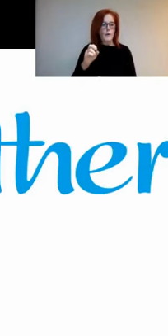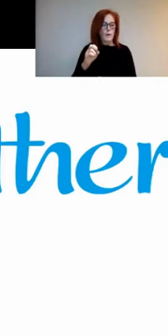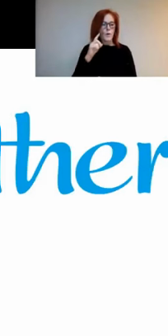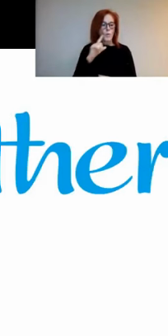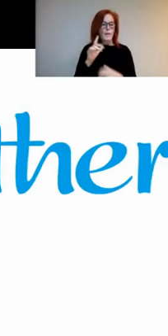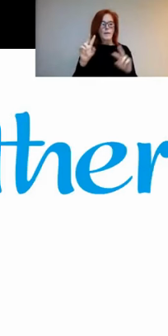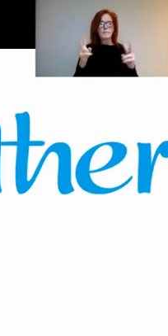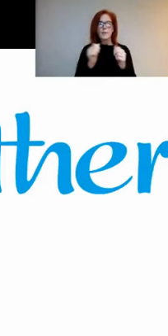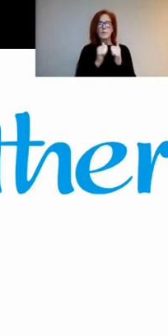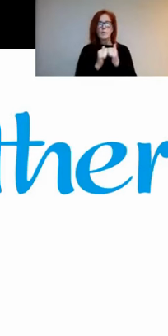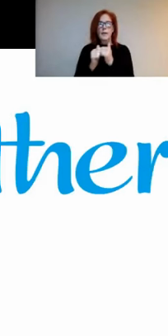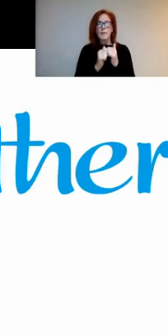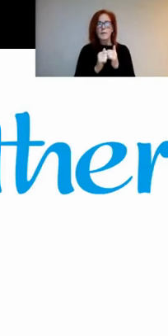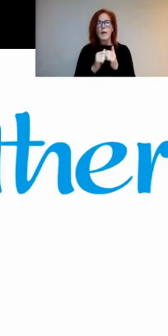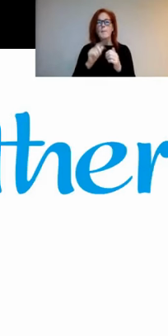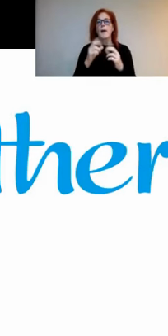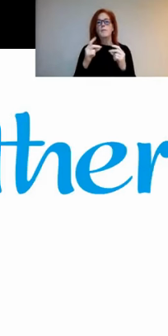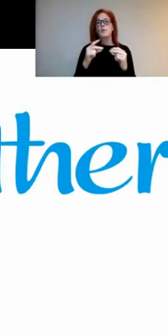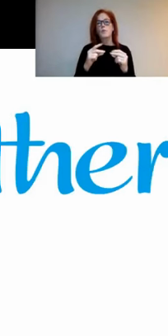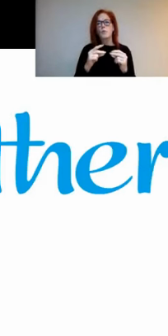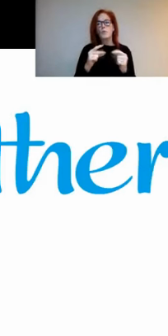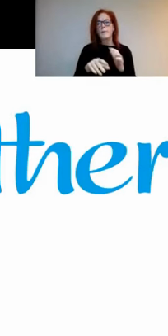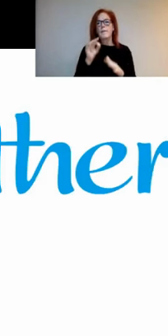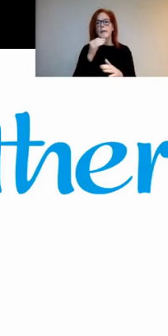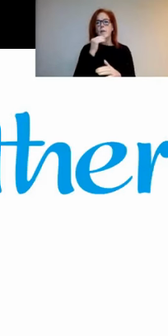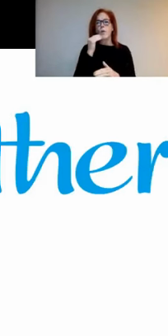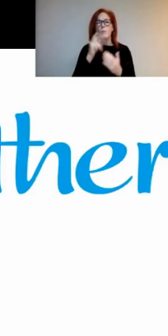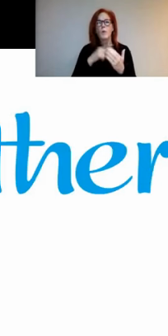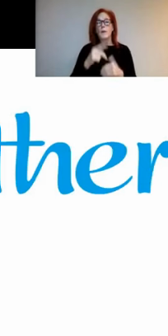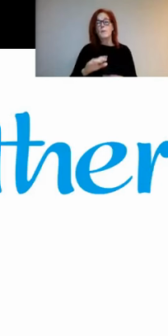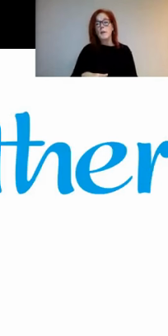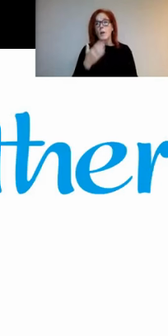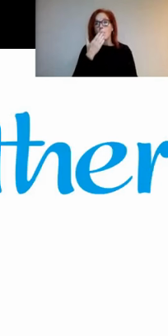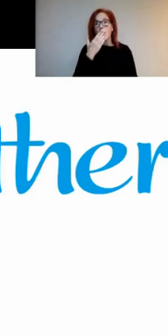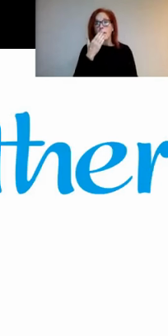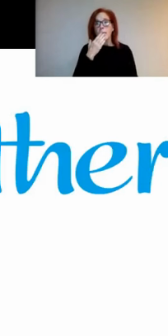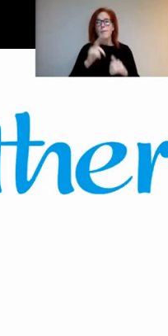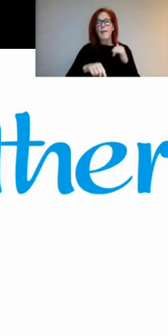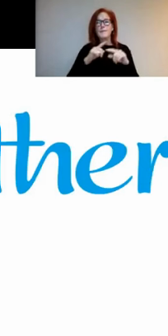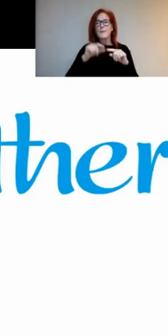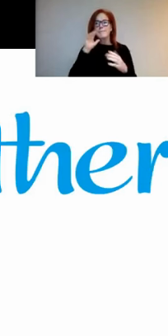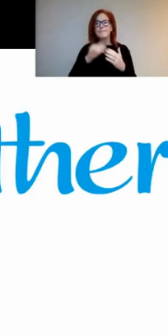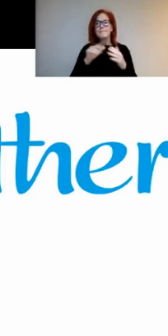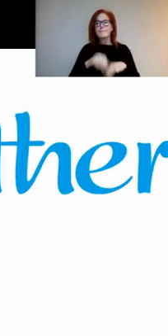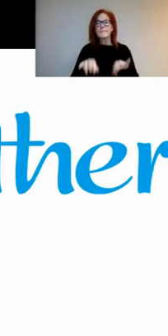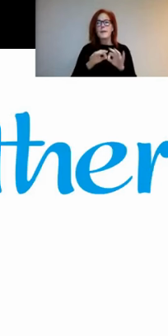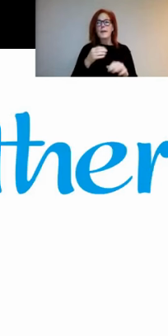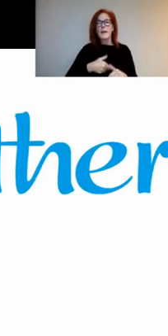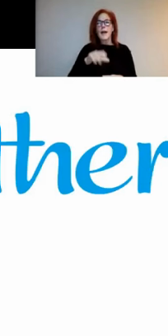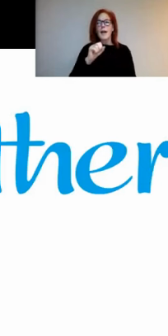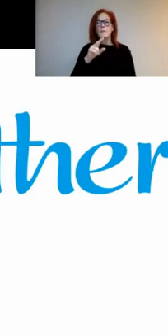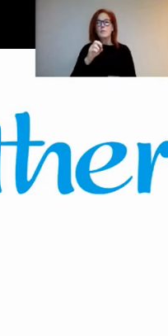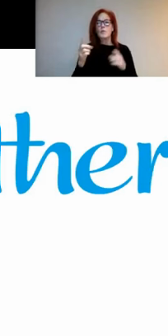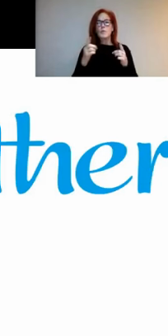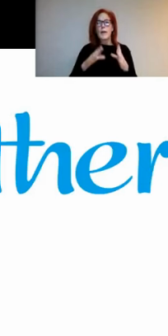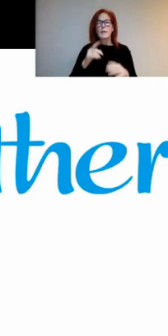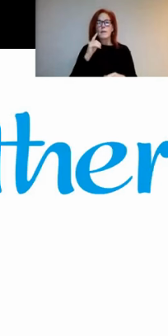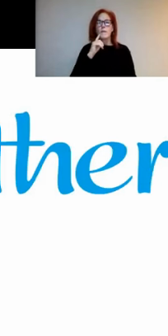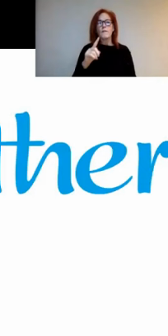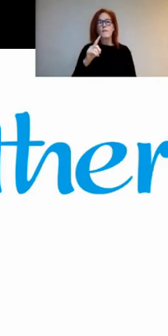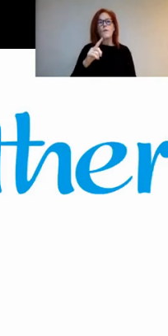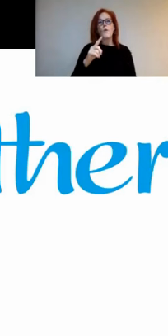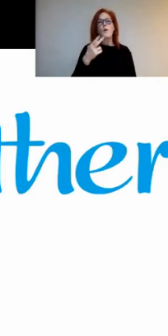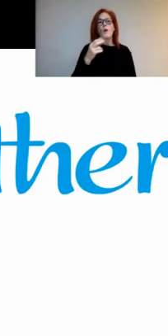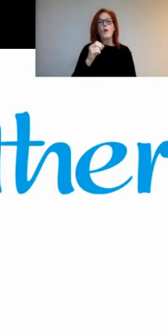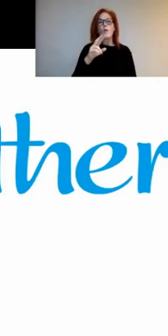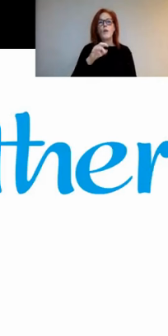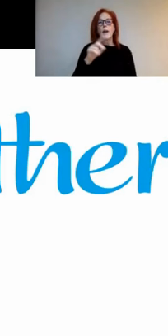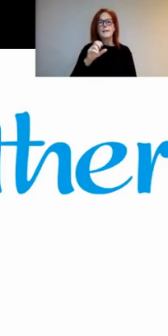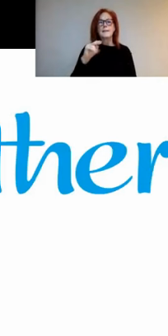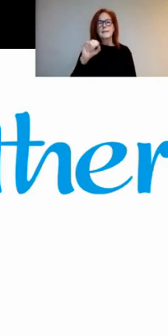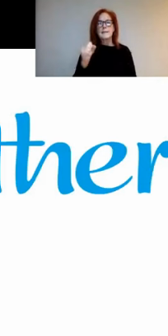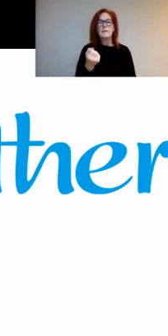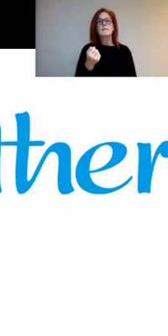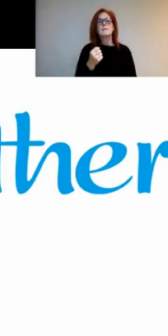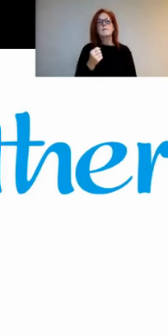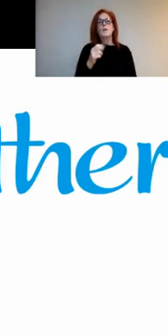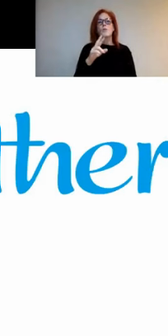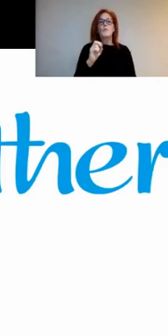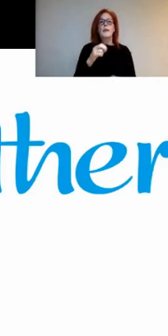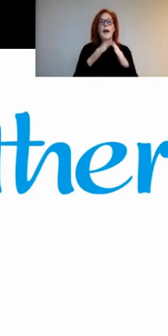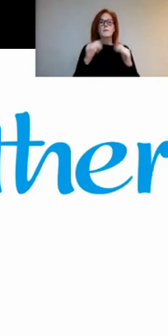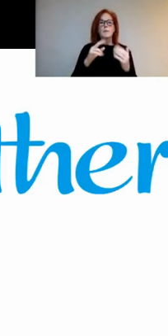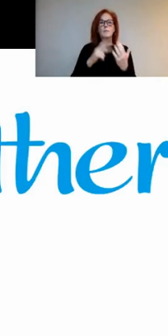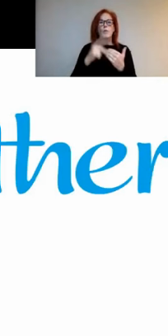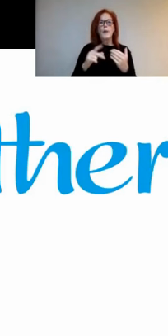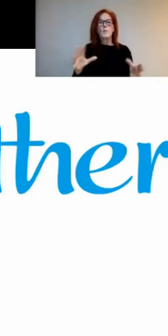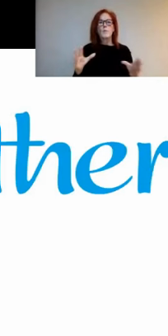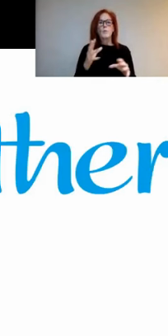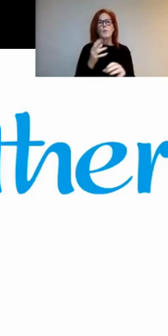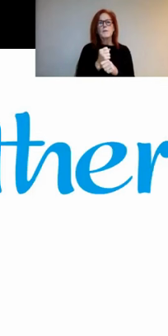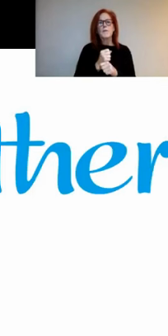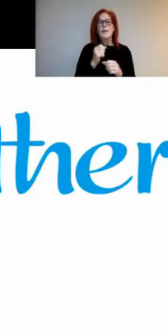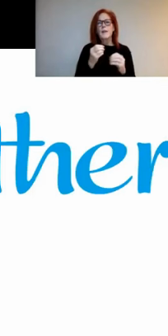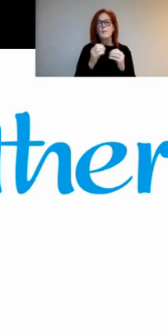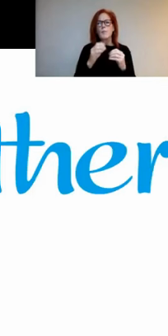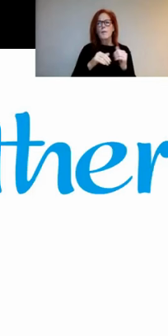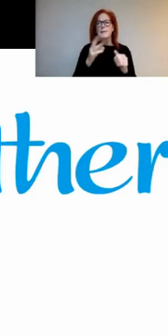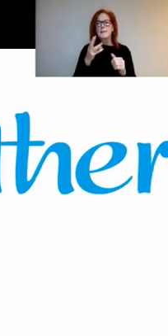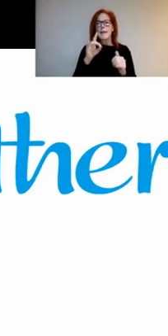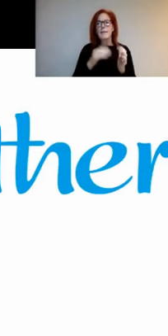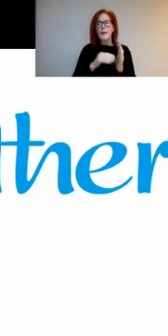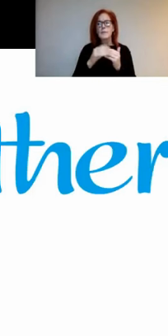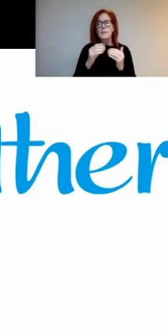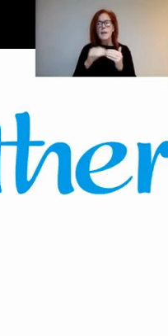I'm a program Director over our Rapid Rehousing Programs at Heartland Family Service. We receive funding from City of Omaha to help fund one of our five rehousing programs, our Rapid Rehousing Program works with individuals and families that are literally homeless.